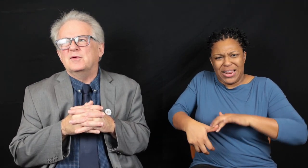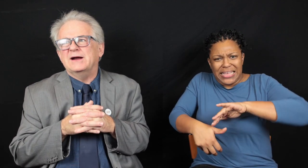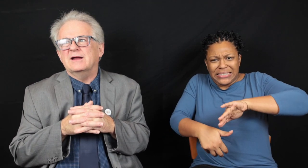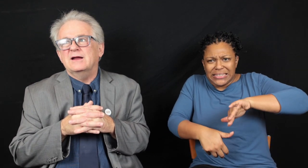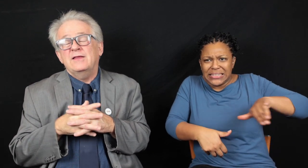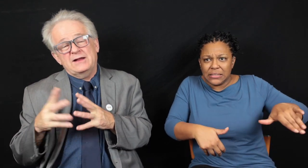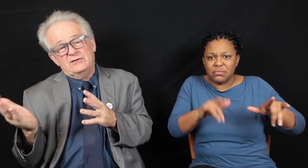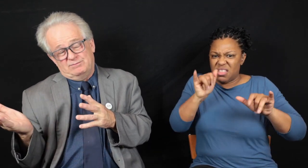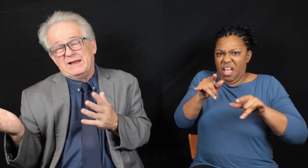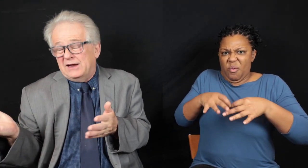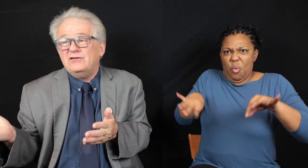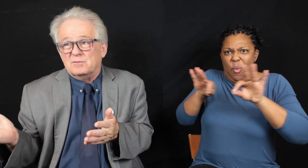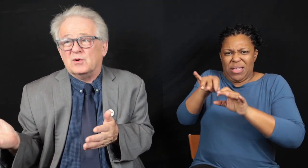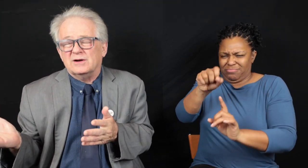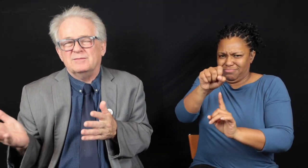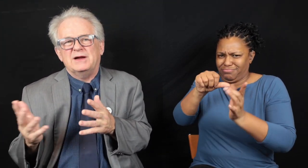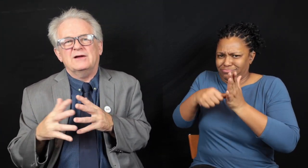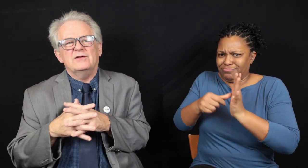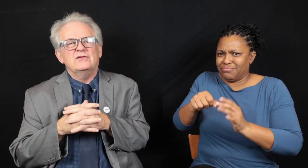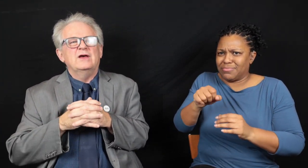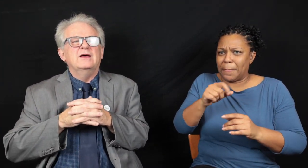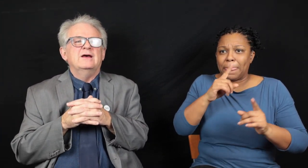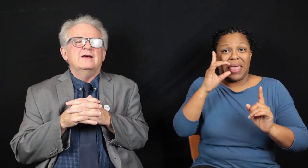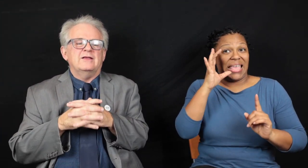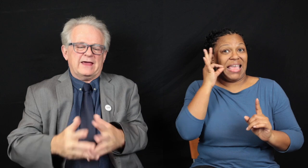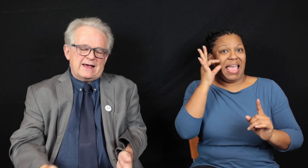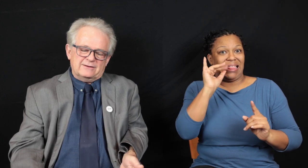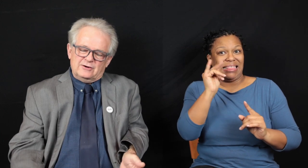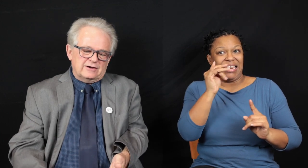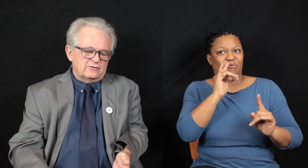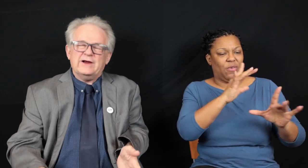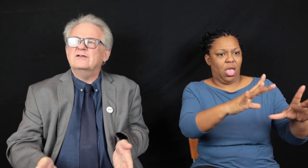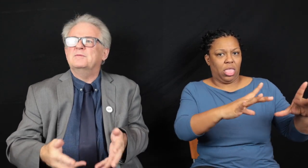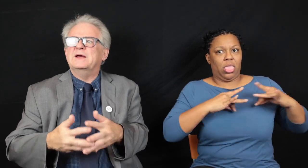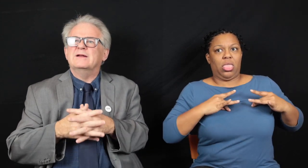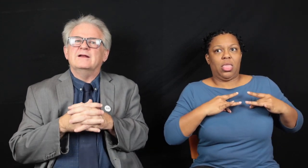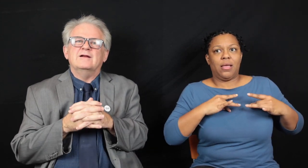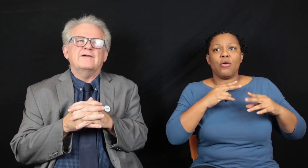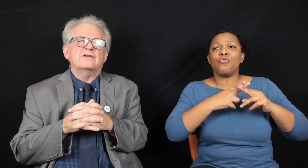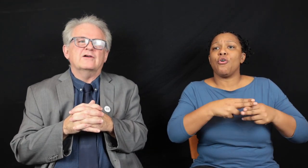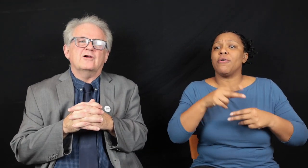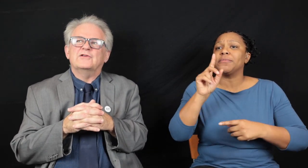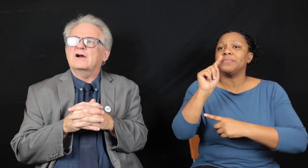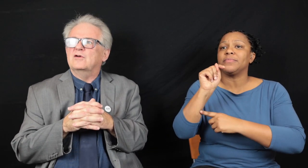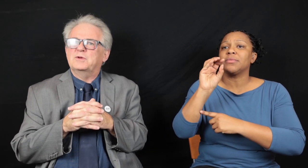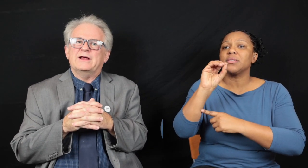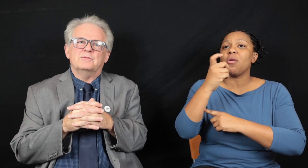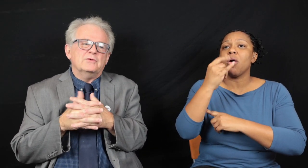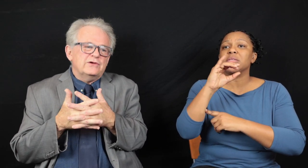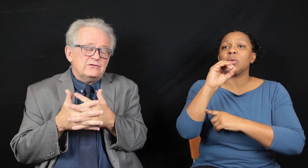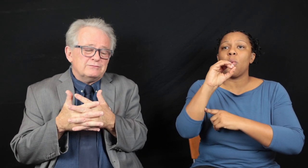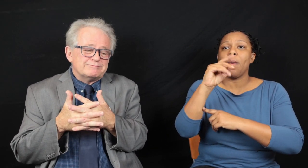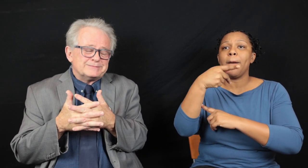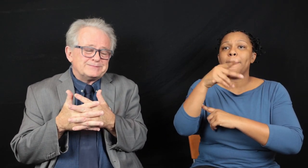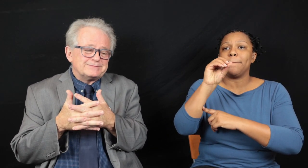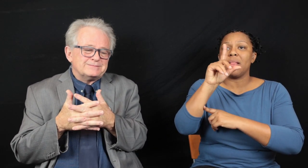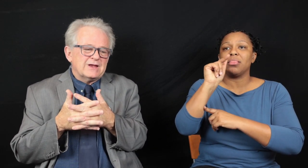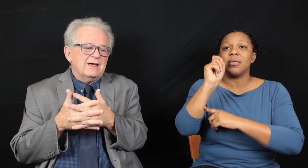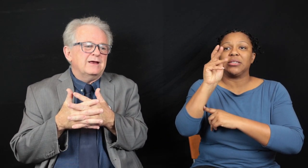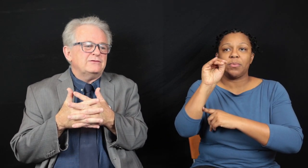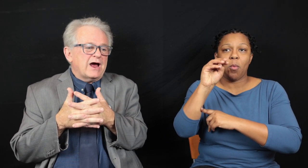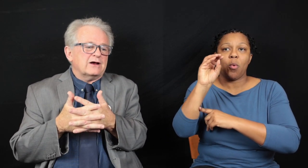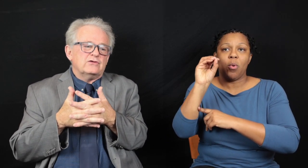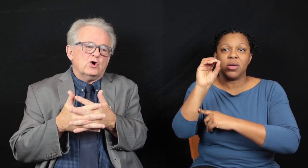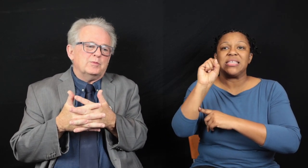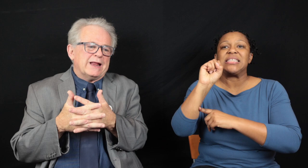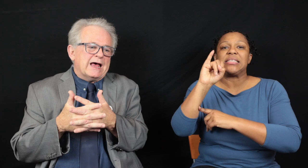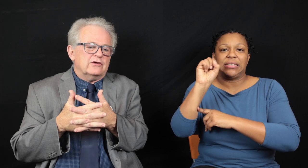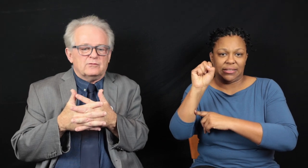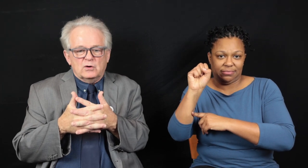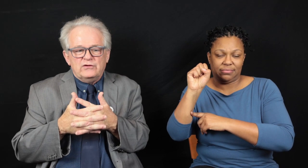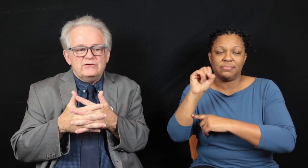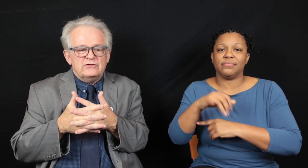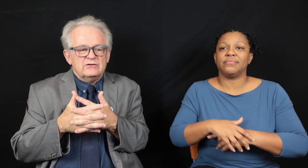And that’s important because the cat litter can transmit an infection called toxoplasmosis,